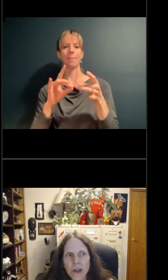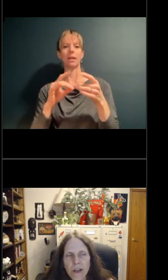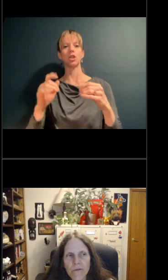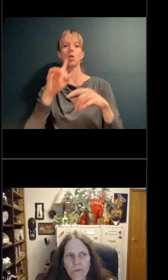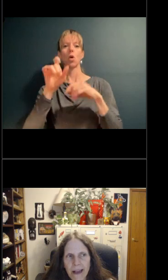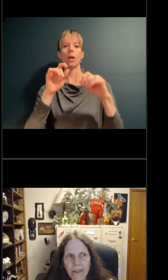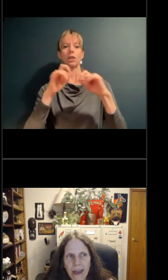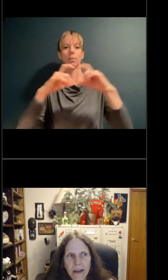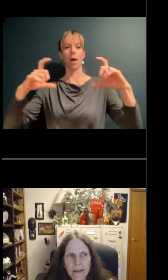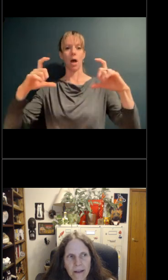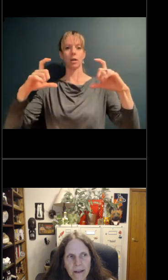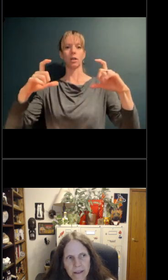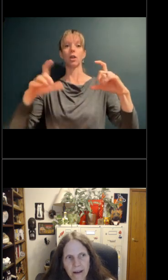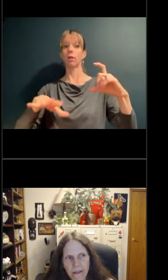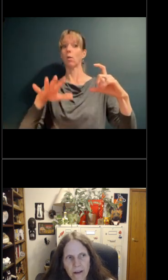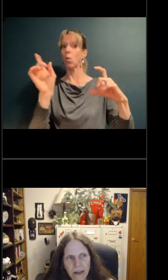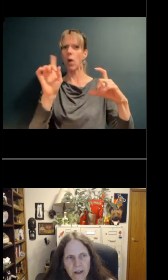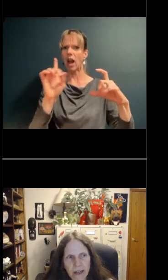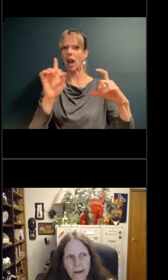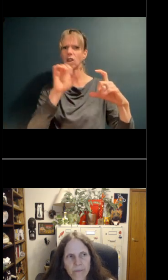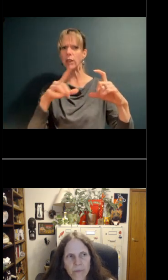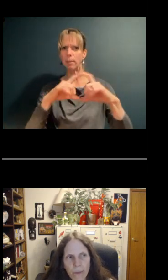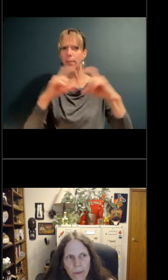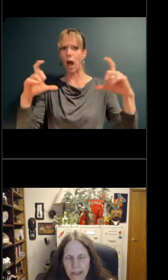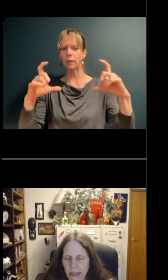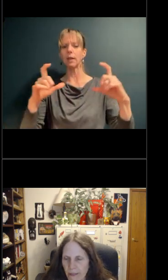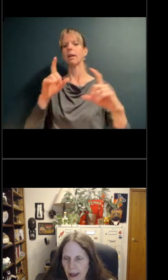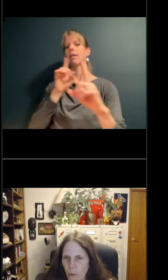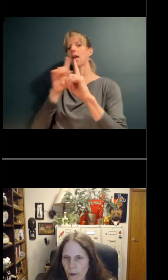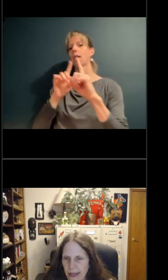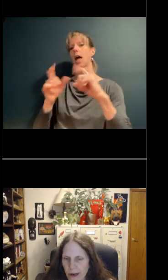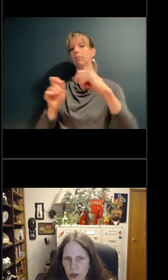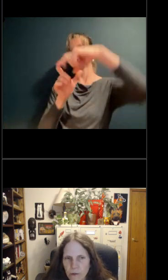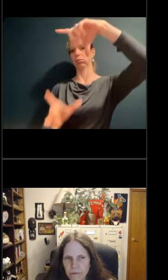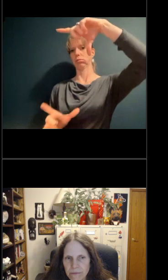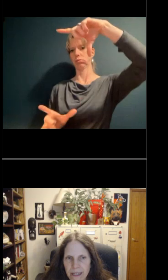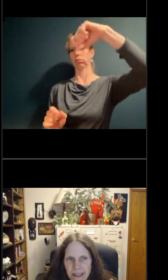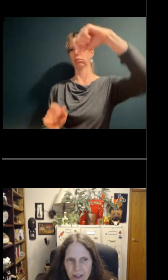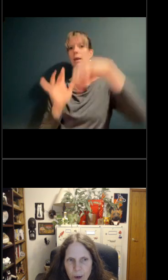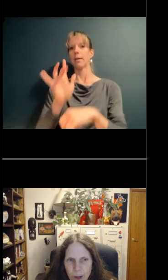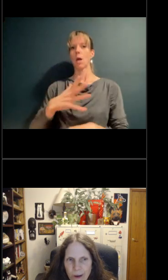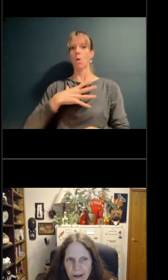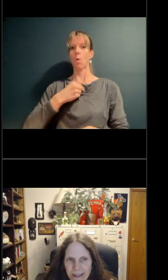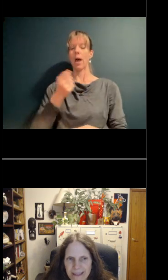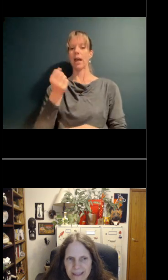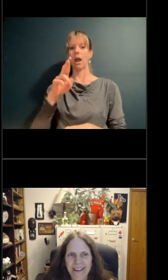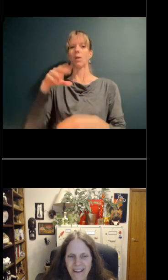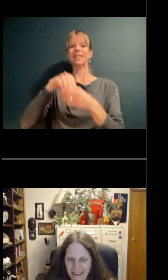Again, you can find that in the dialogue area by clicking on the white arrow inside the orange box